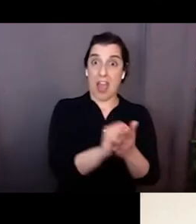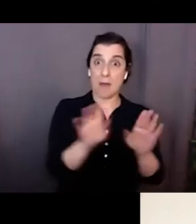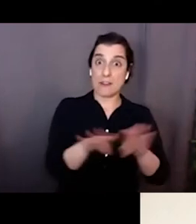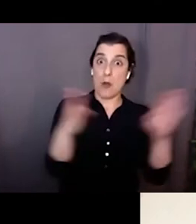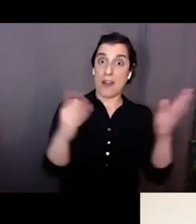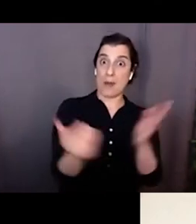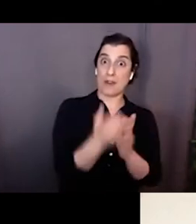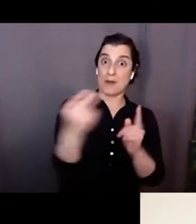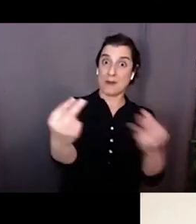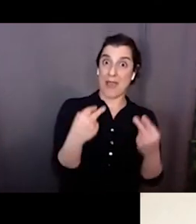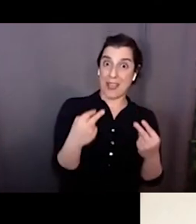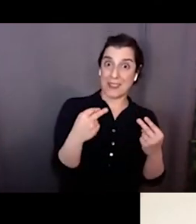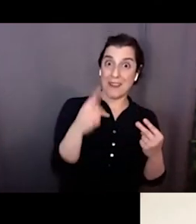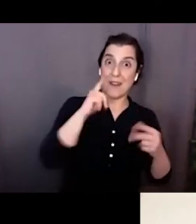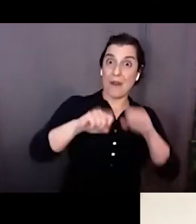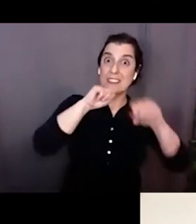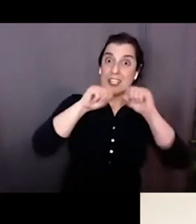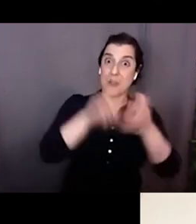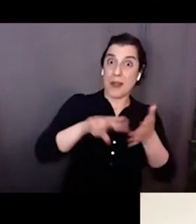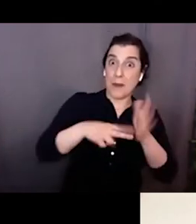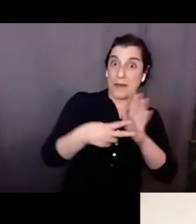we have weaved a lot of different, uh, themes today,